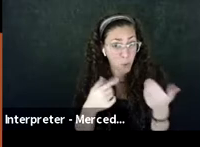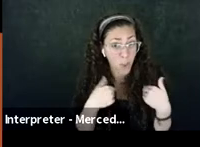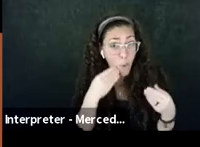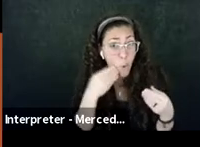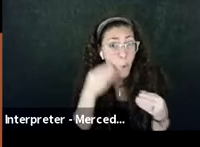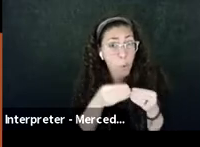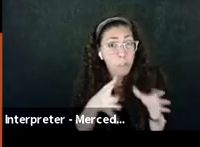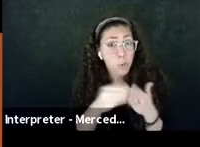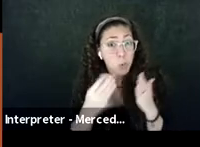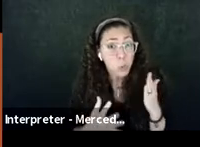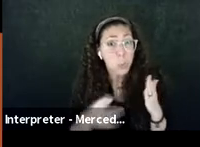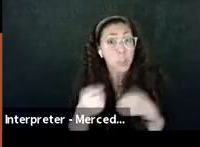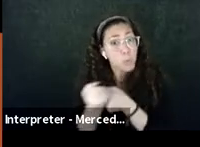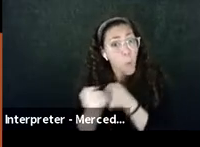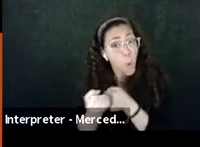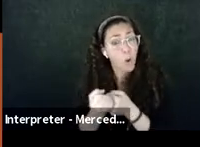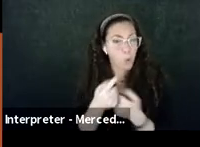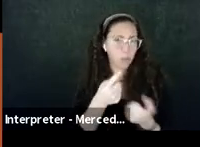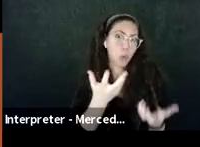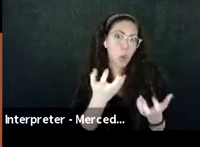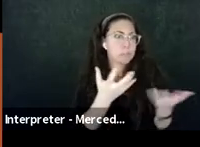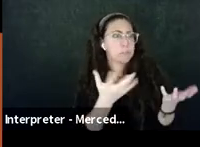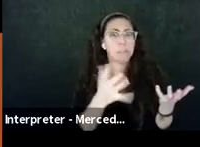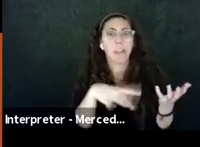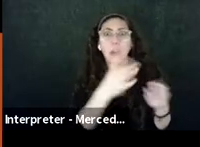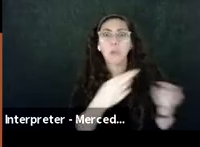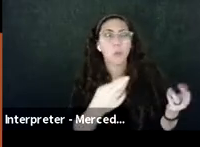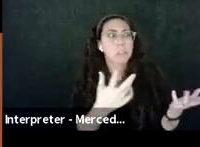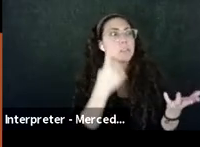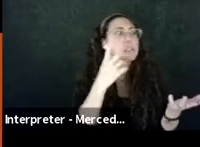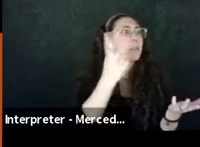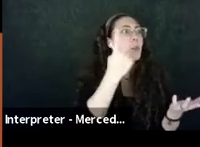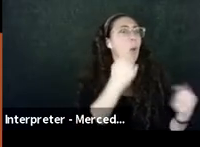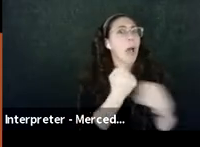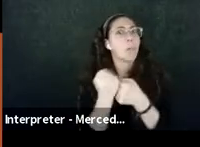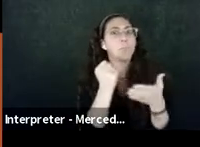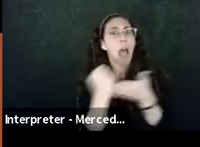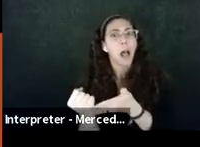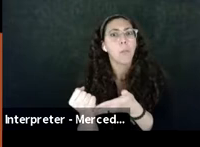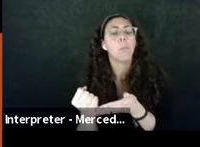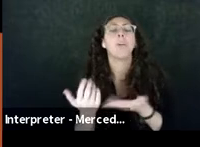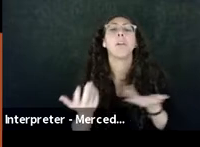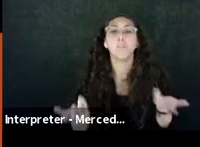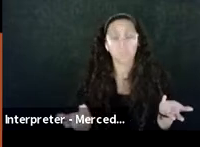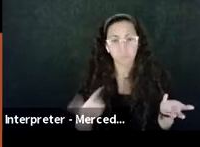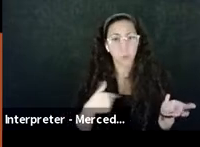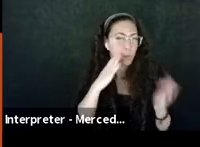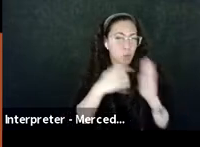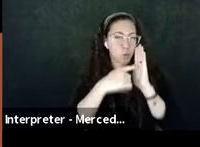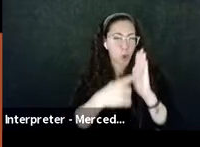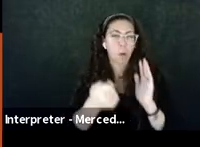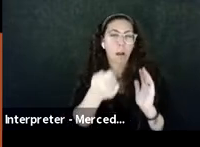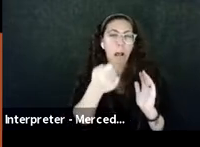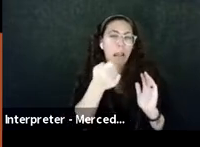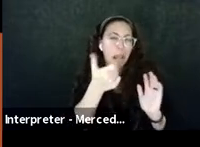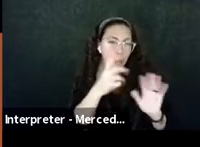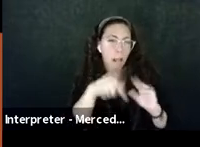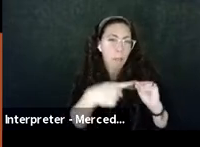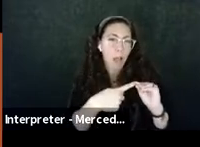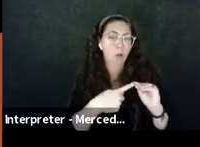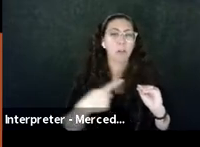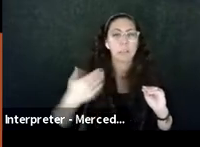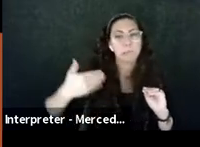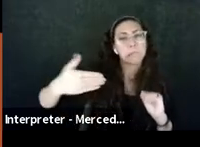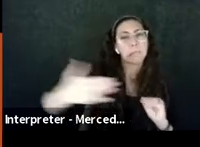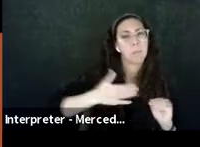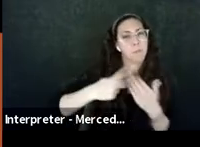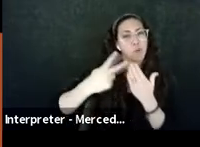Natalie Chavez: That you are supporting or you're trying to find resources for. And so I'm going to be showing you a little bit about what we are hoping to do in an extra year. So like I said, Our program is called hope.